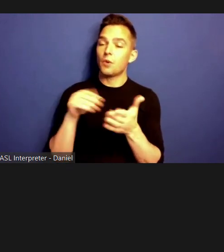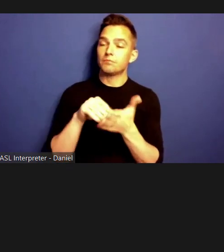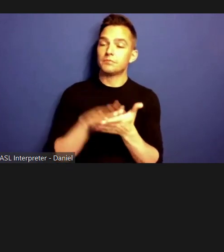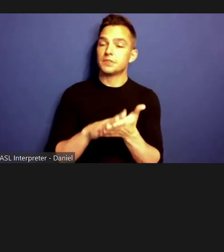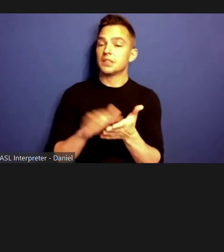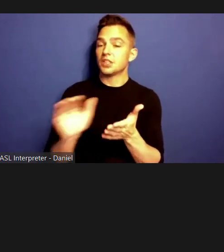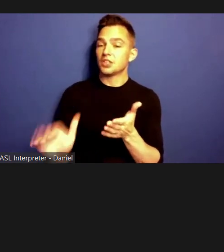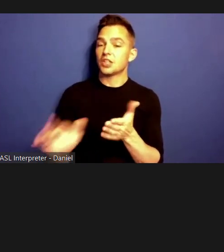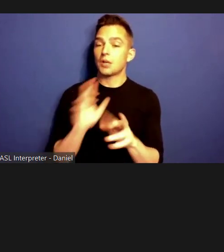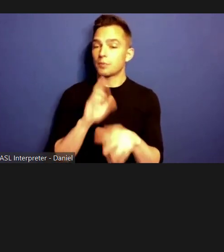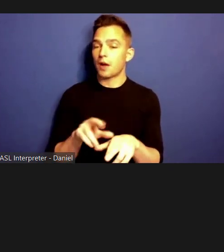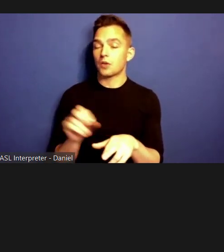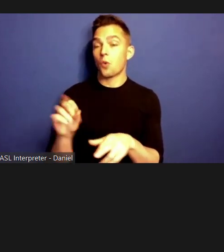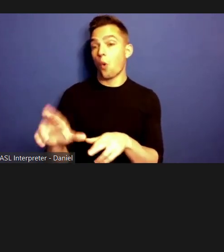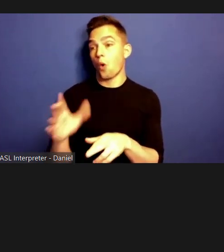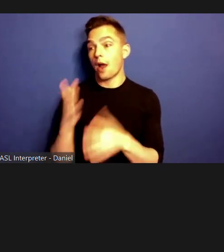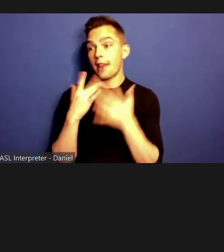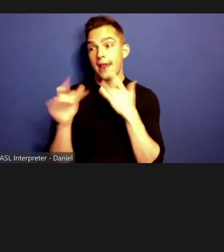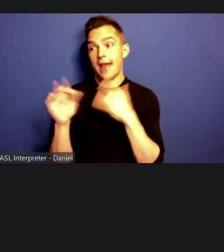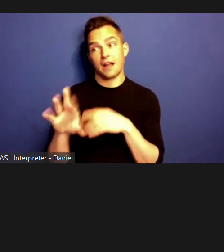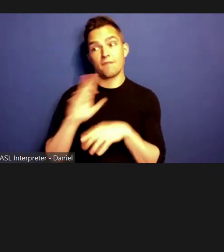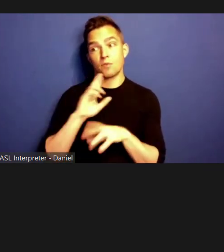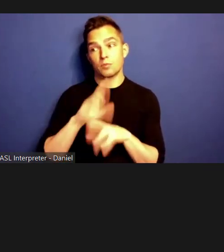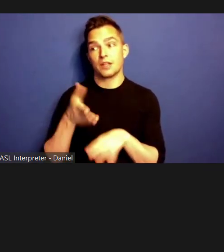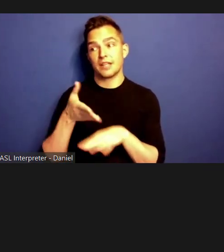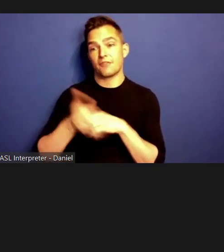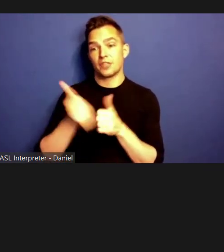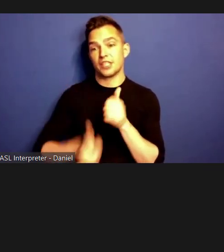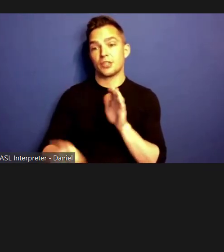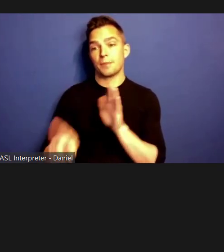If the child responds appropriately and consistently to